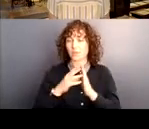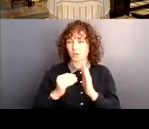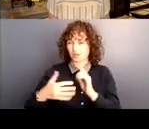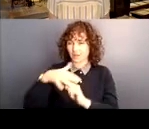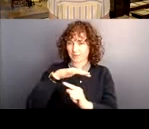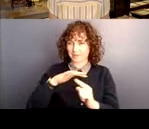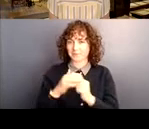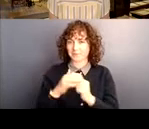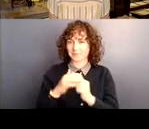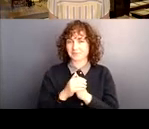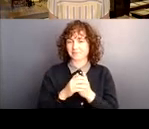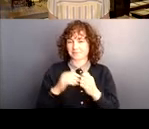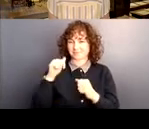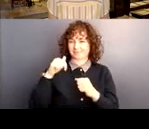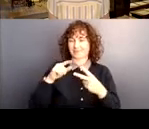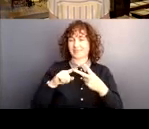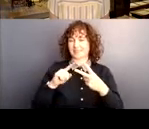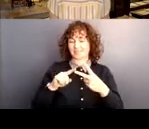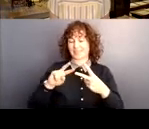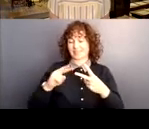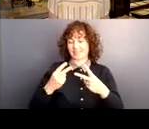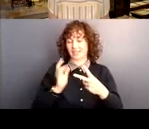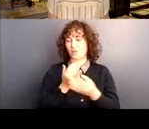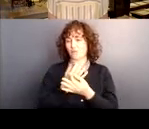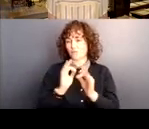The second in our free webinars series,